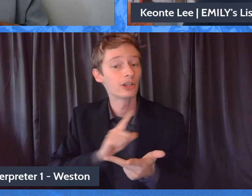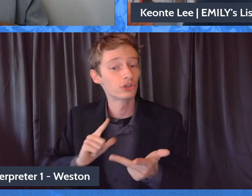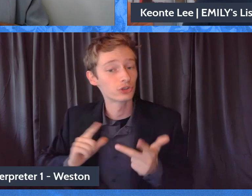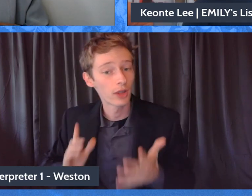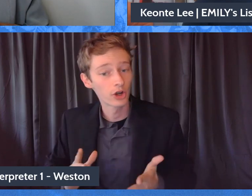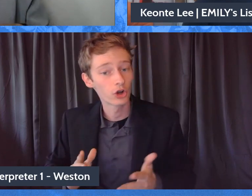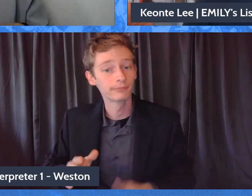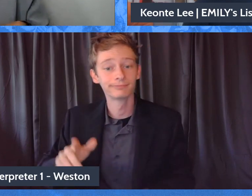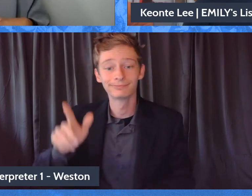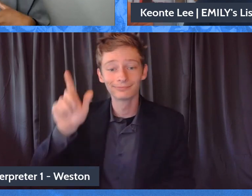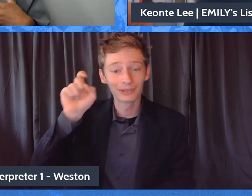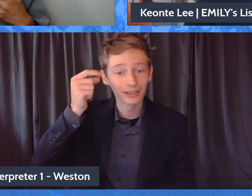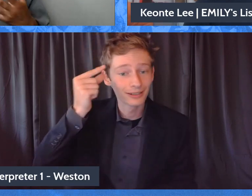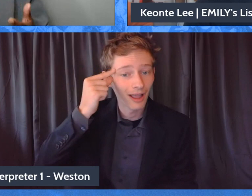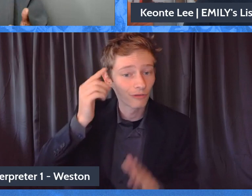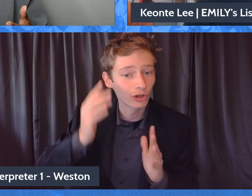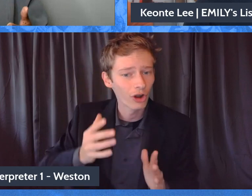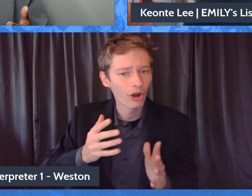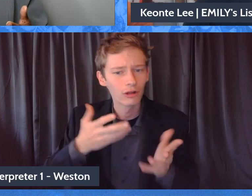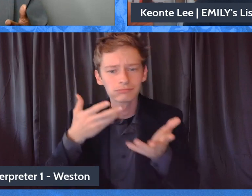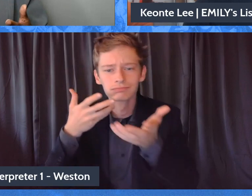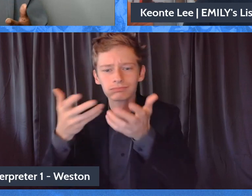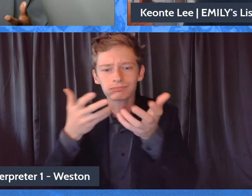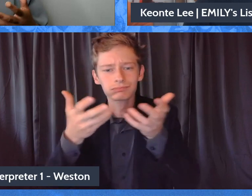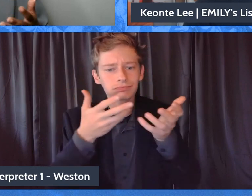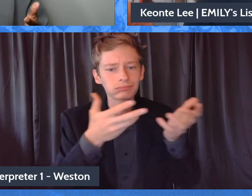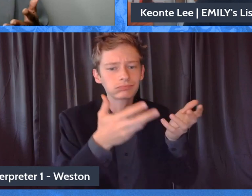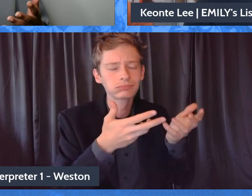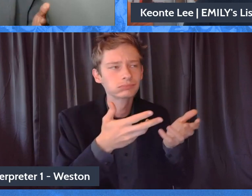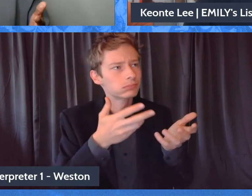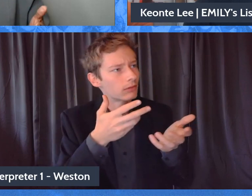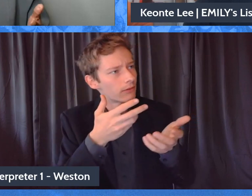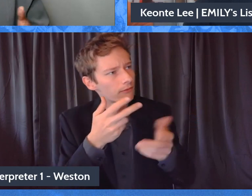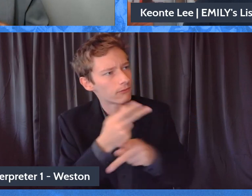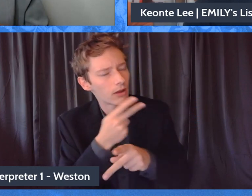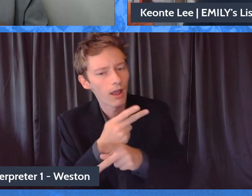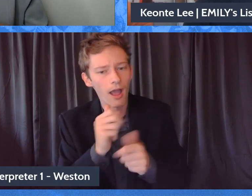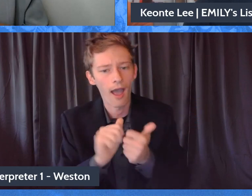and figure out how to leverage our collective power.